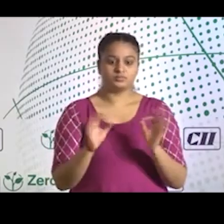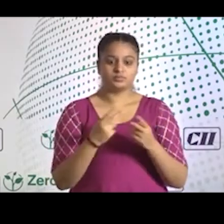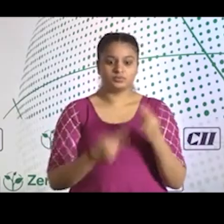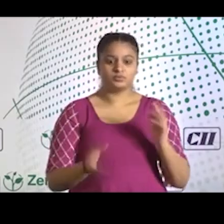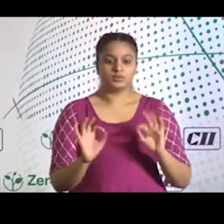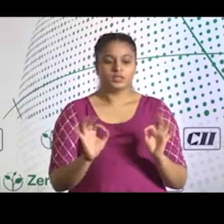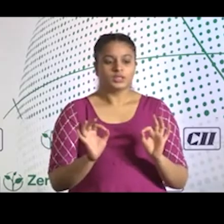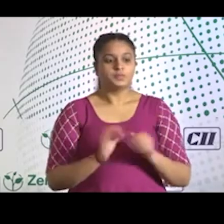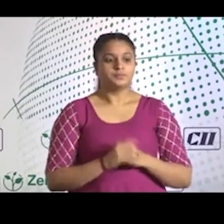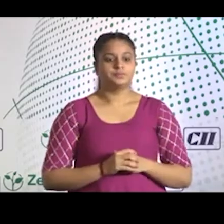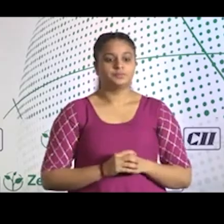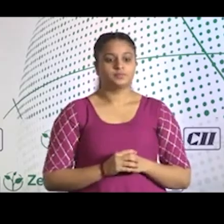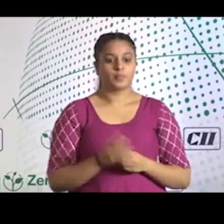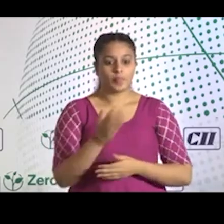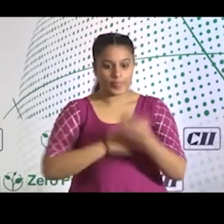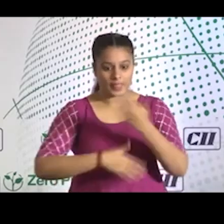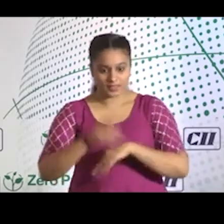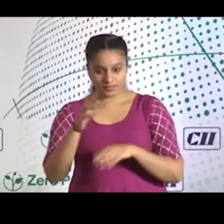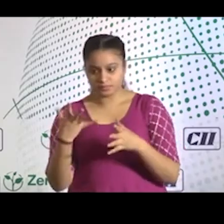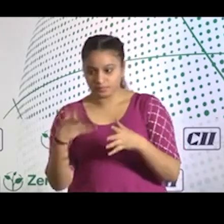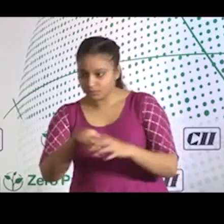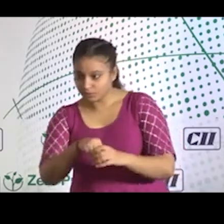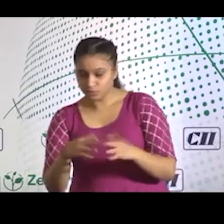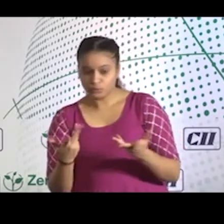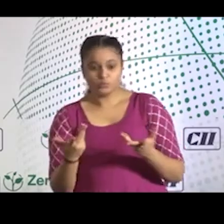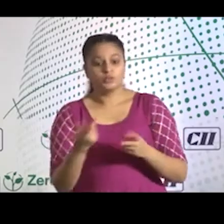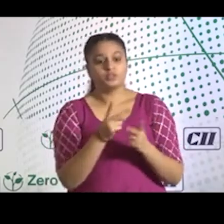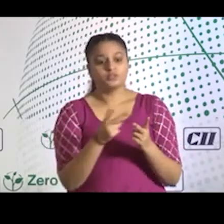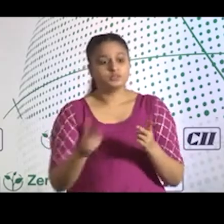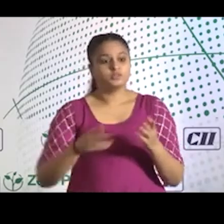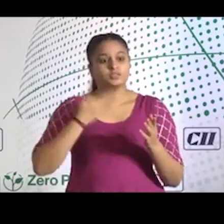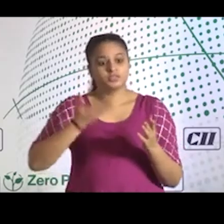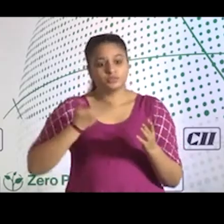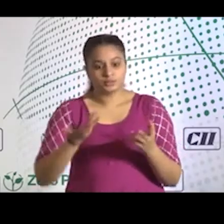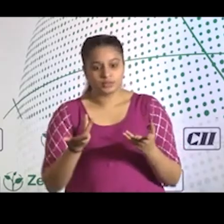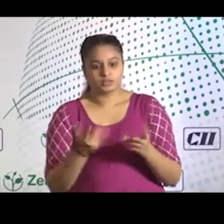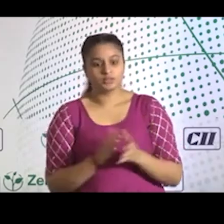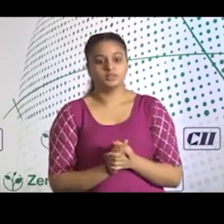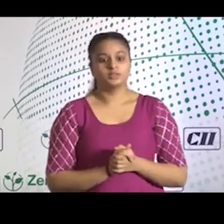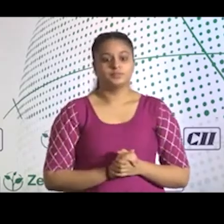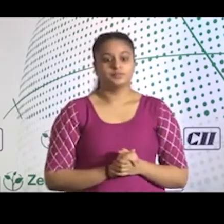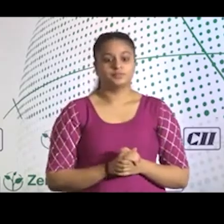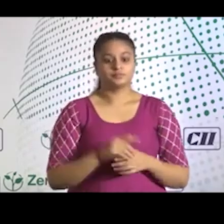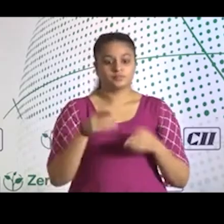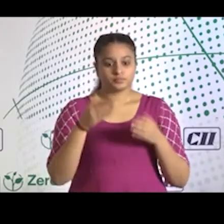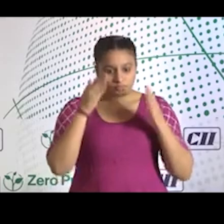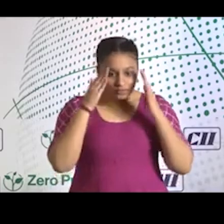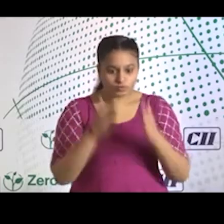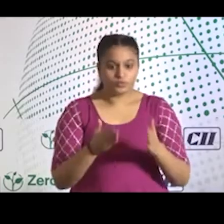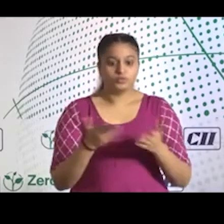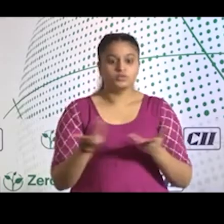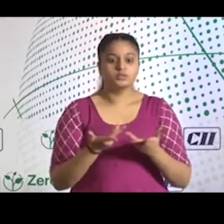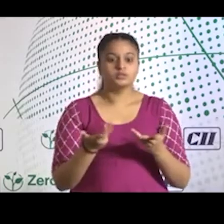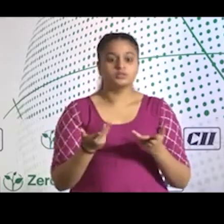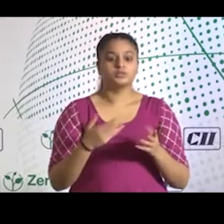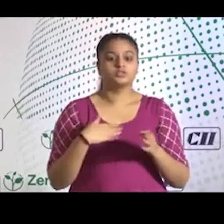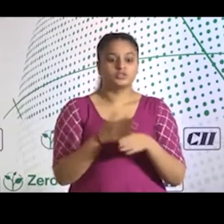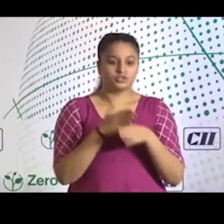people with disability and skilling them to do different jobs. I'll be covering or be talking about and sharing the different aspects